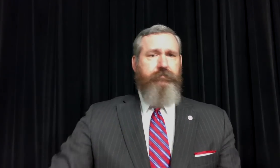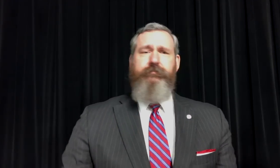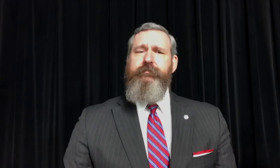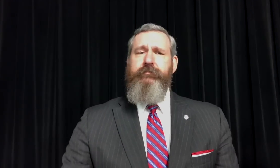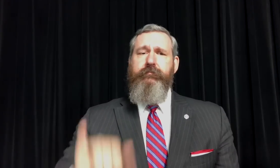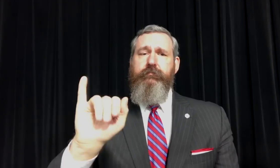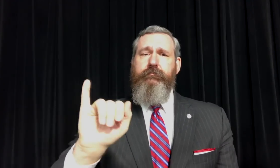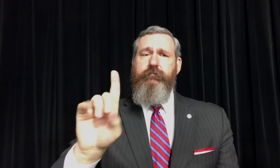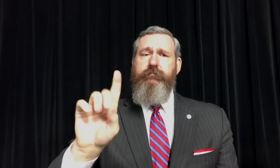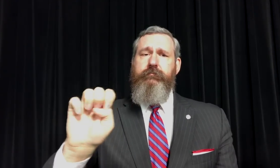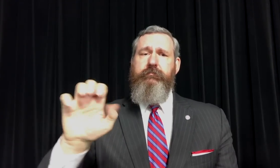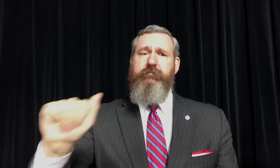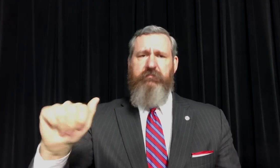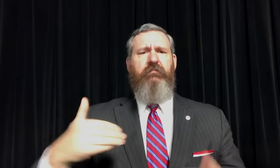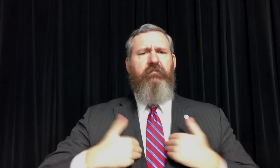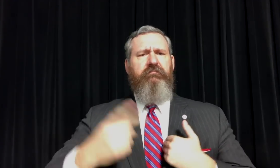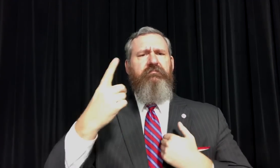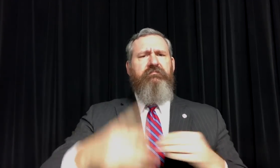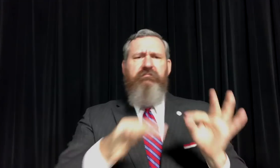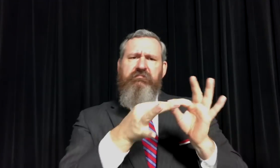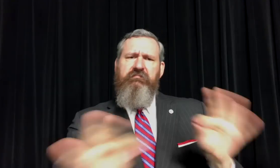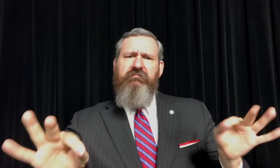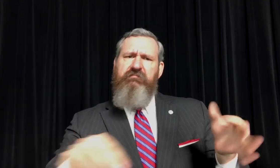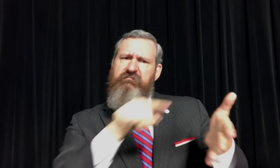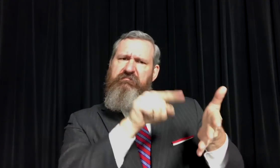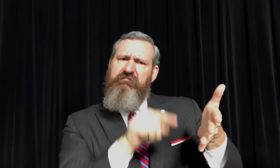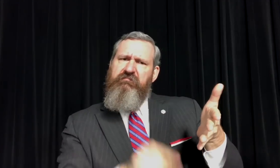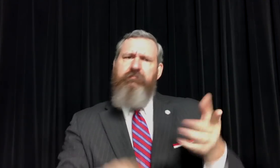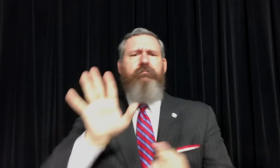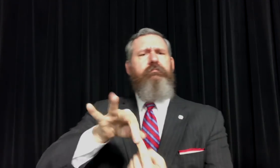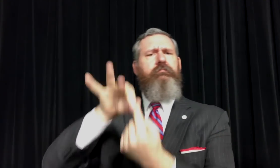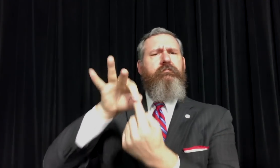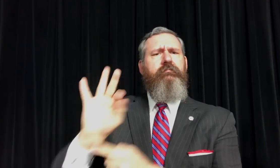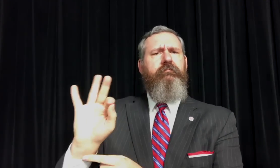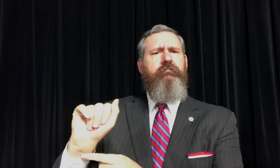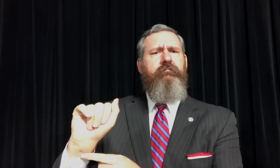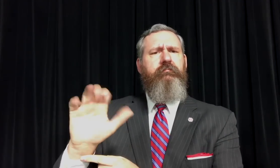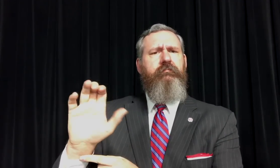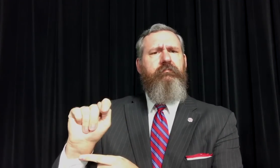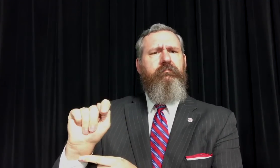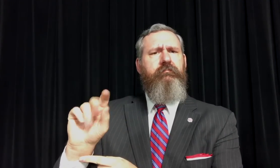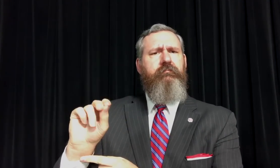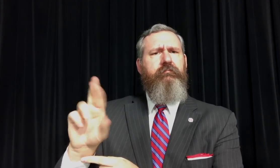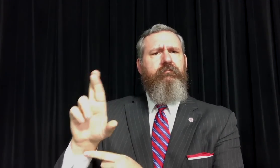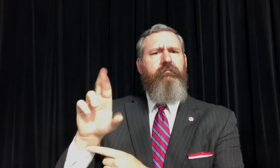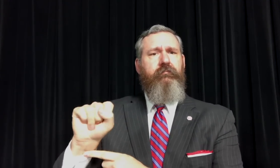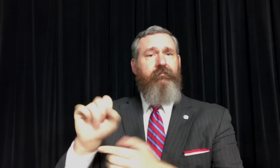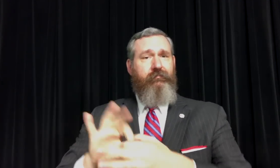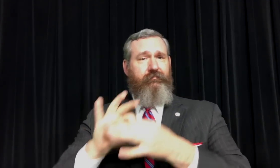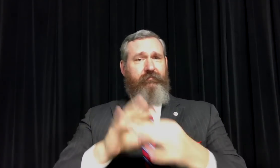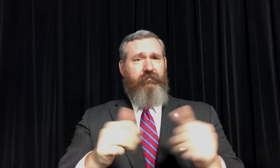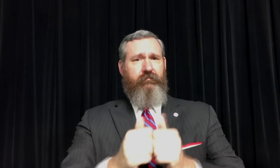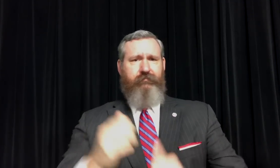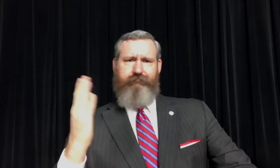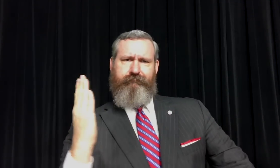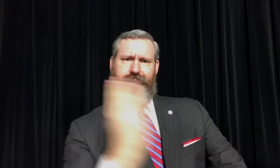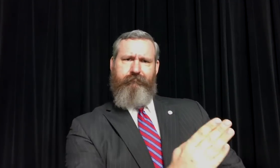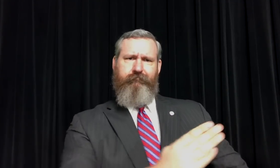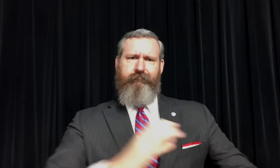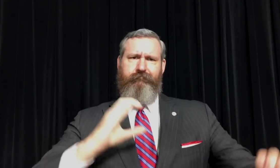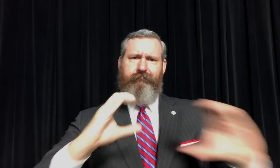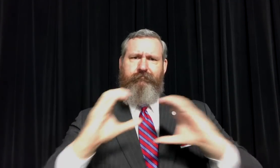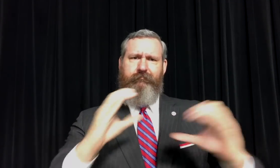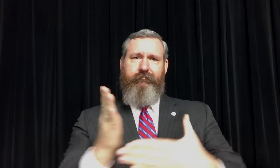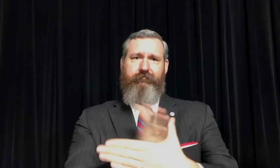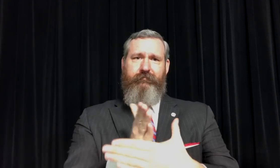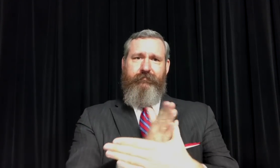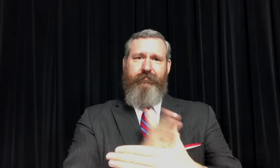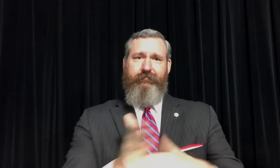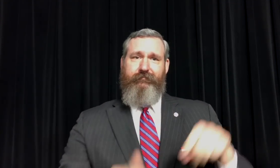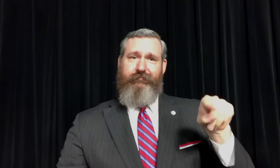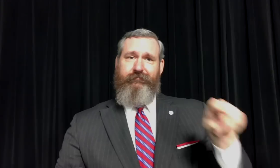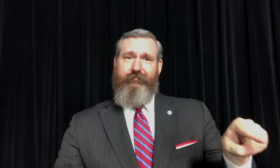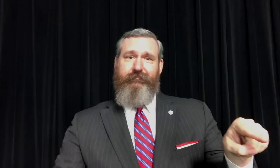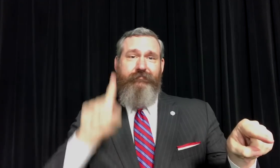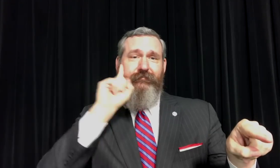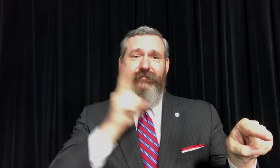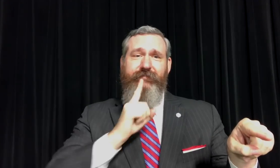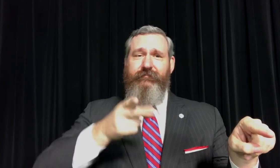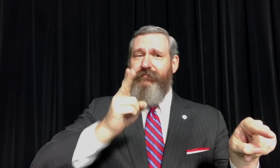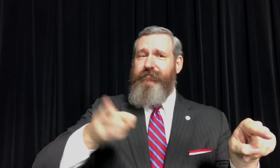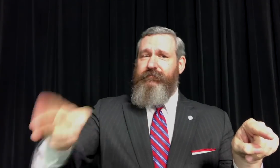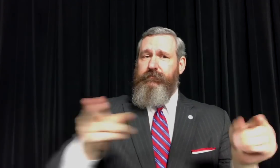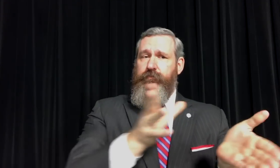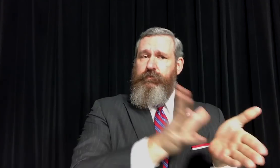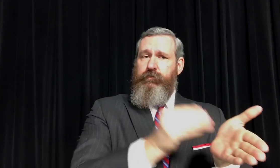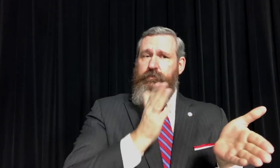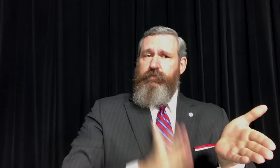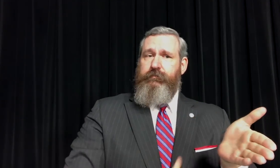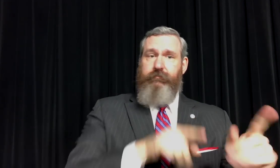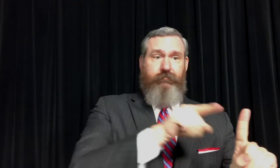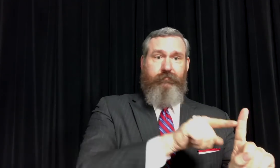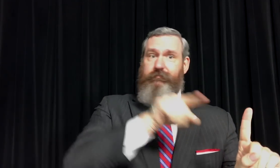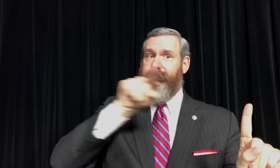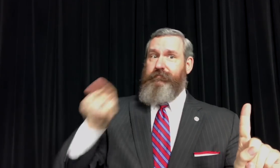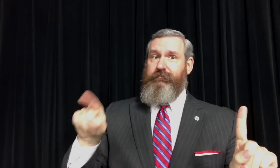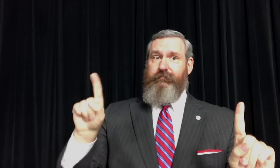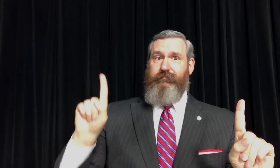The IDEA lists special factors with respect to direct communication between the deaf or hard of hearing student